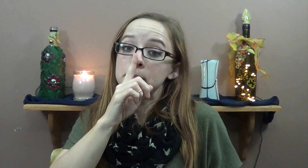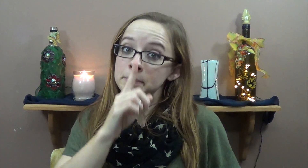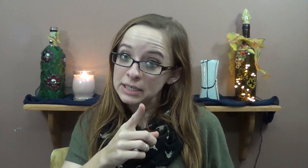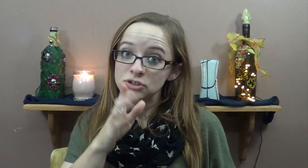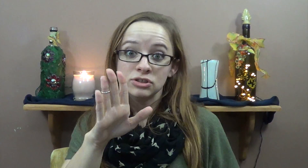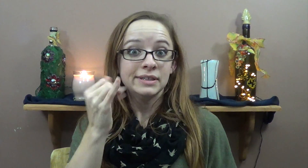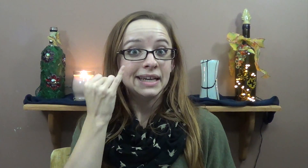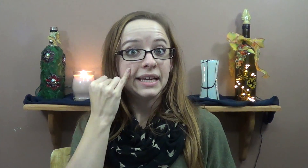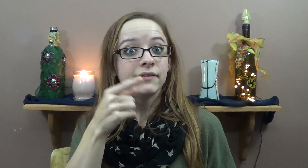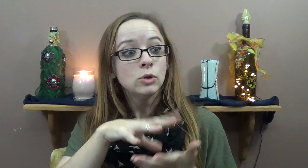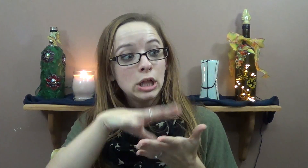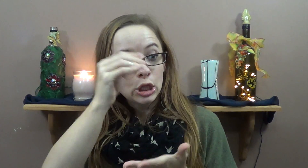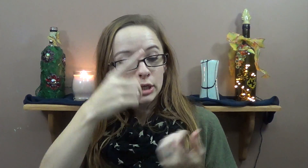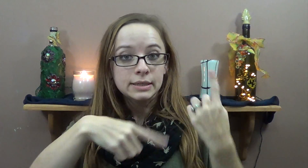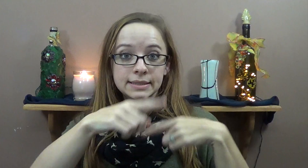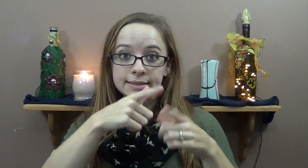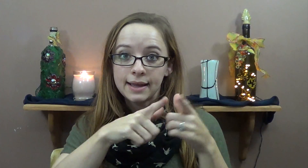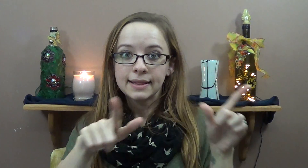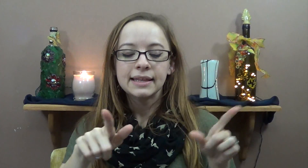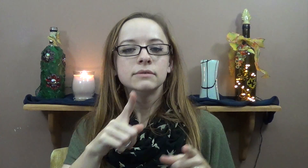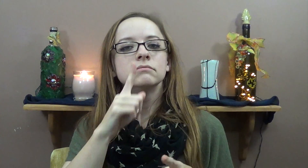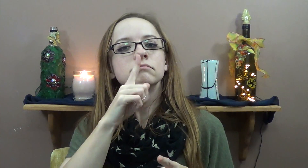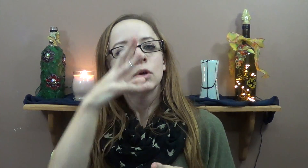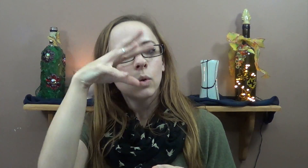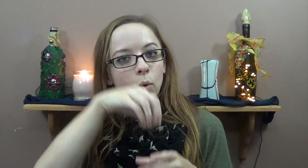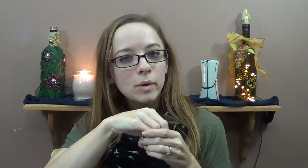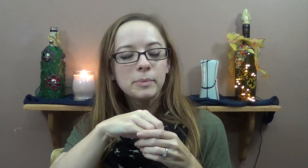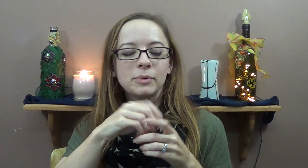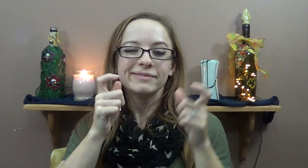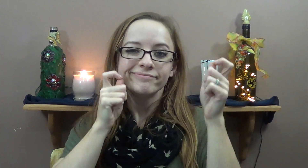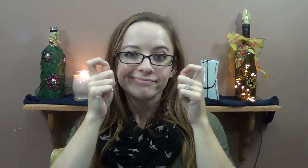in general for many different reason. You know if you're learning sign langauge,